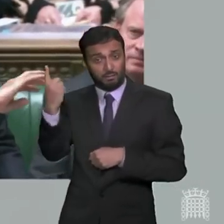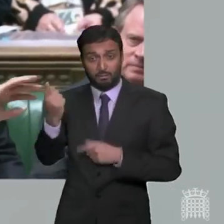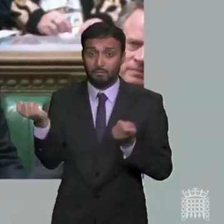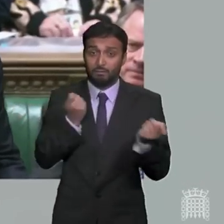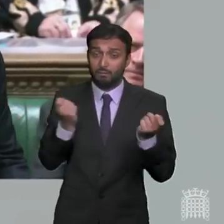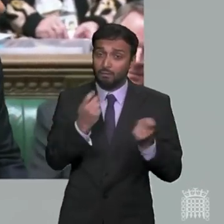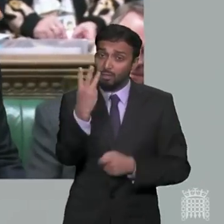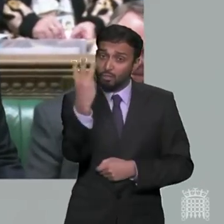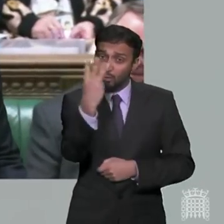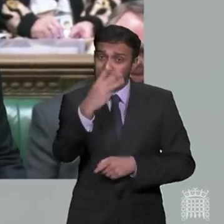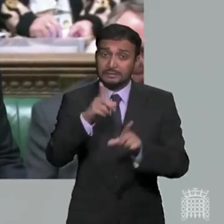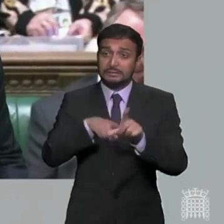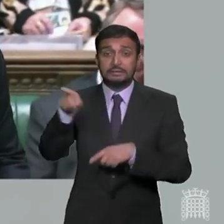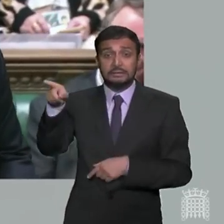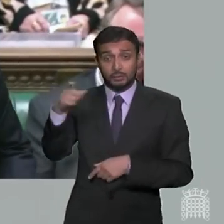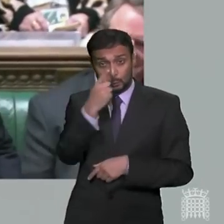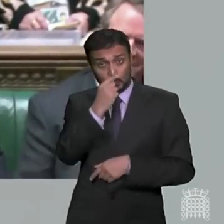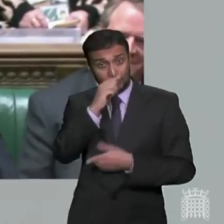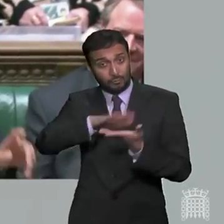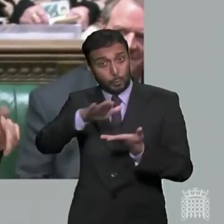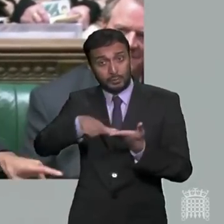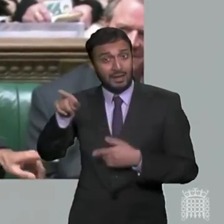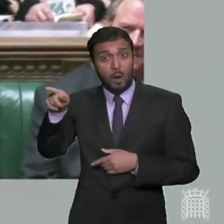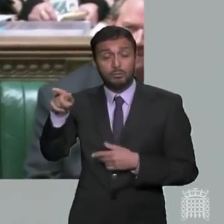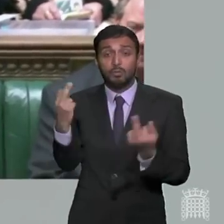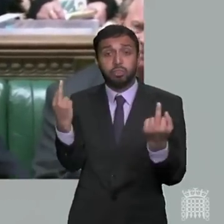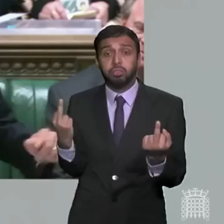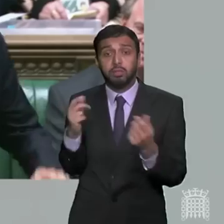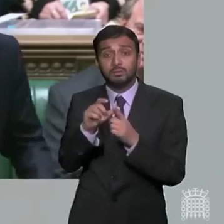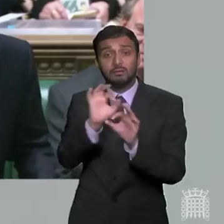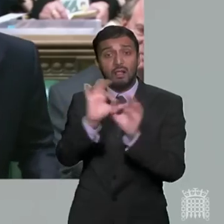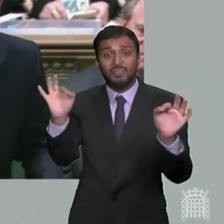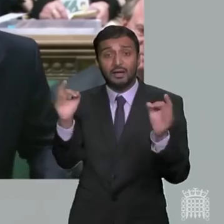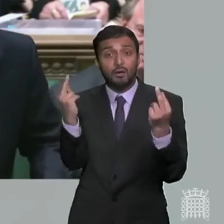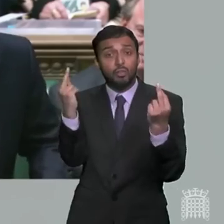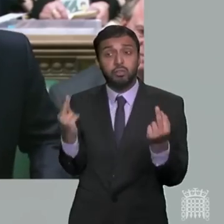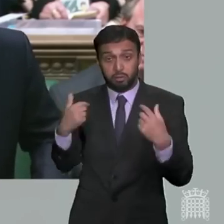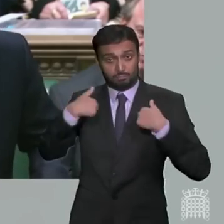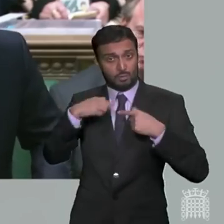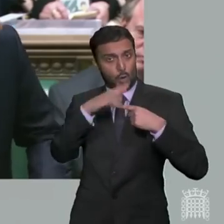and did nothing. It was a Conservative Government who took action and tightened the rules.